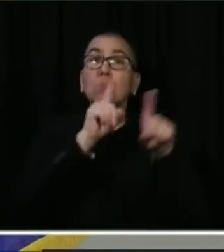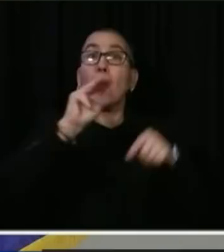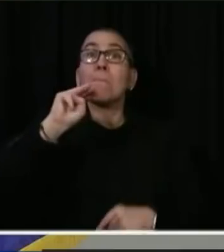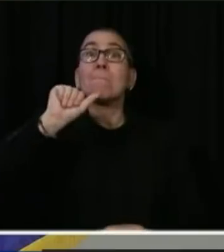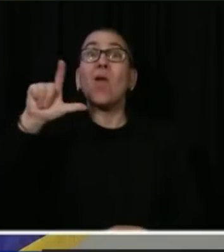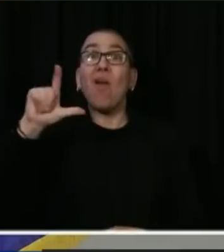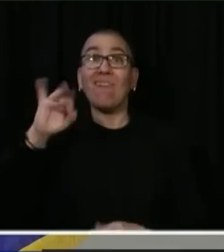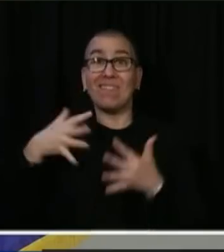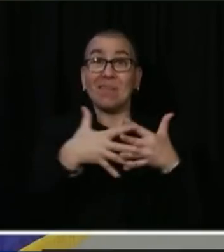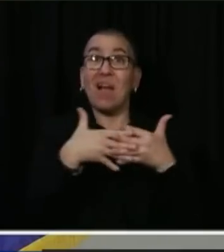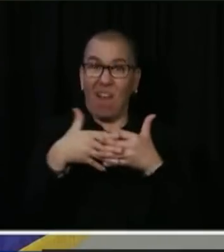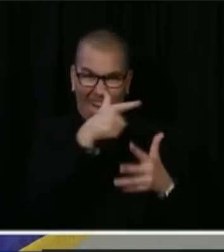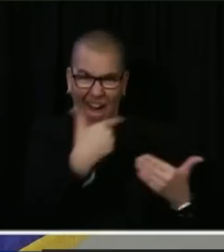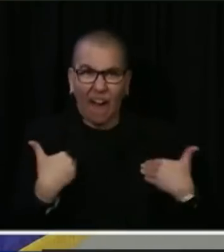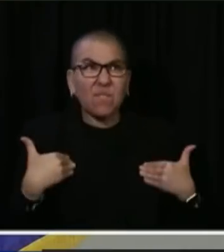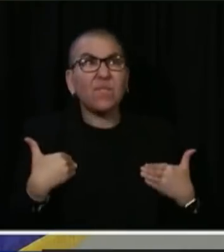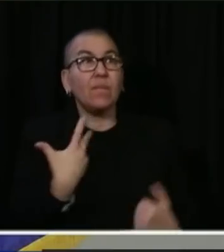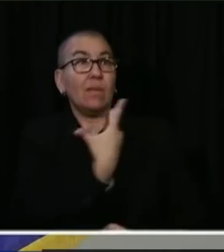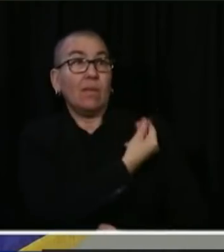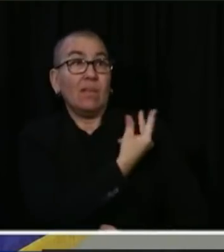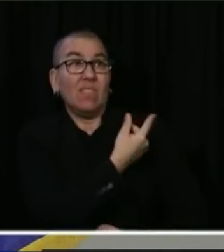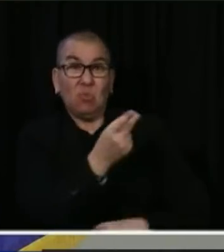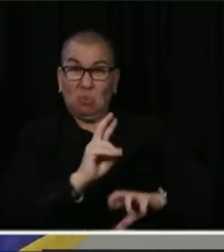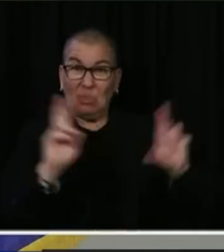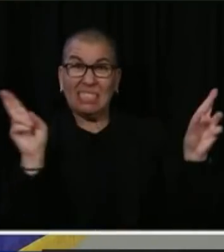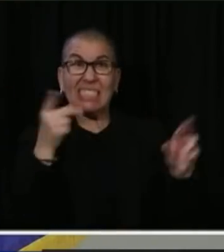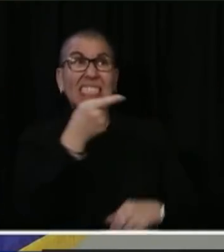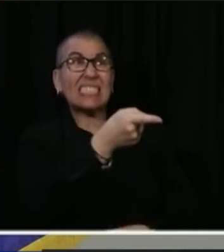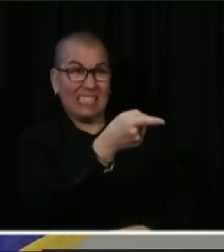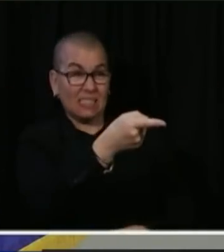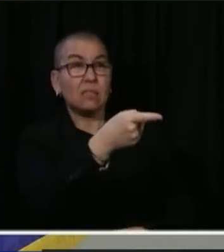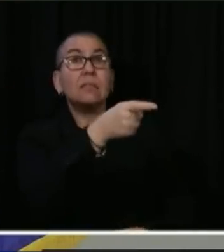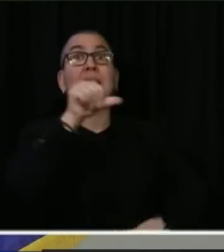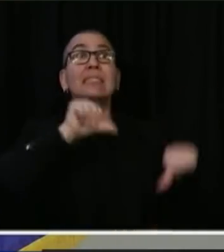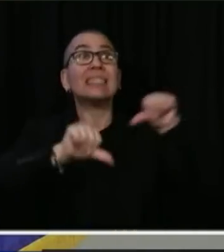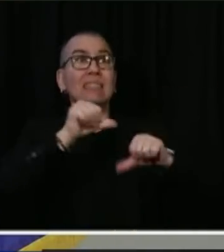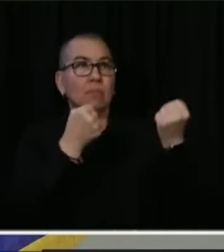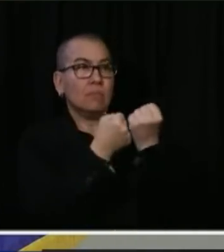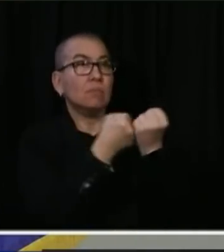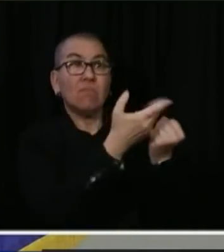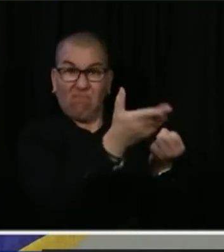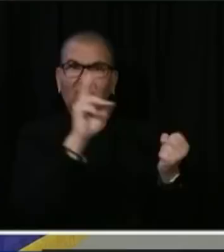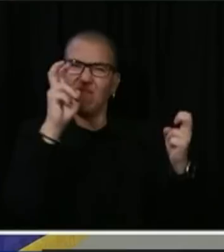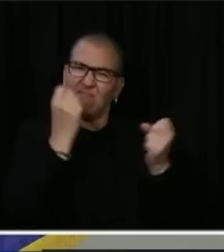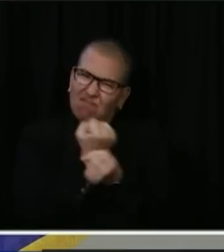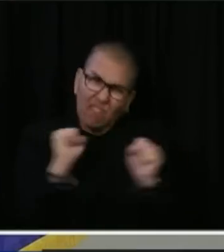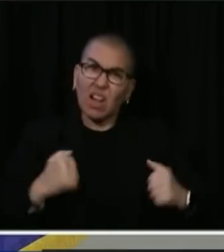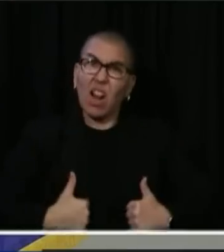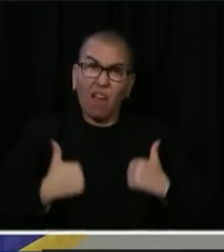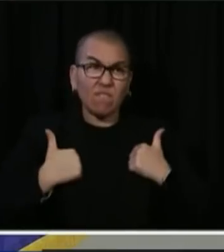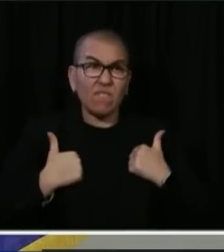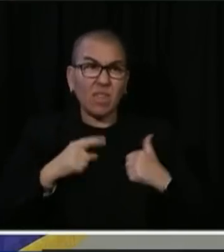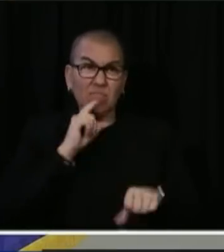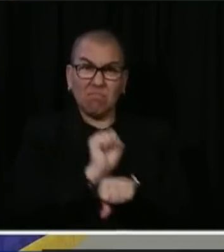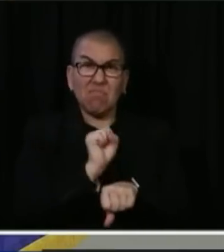IT CAME BECAUSE OF THE SENSE OF URGENCY AND THANK YOU FOR THAT.